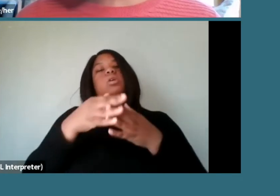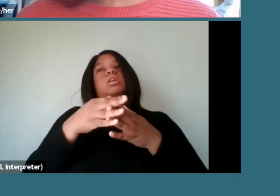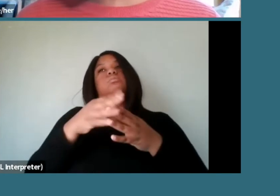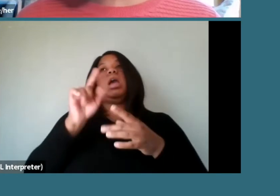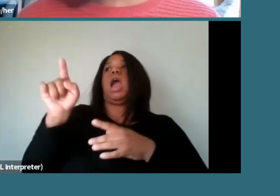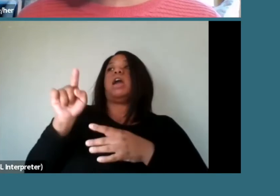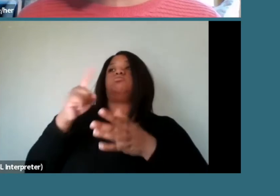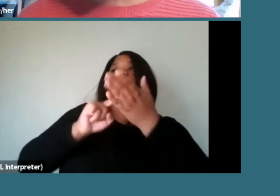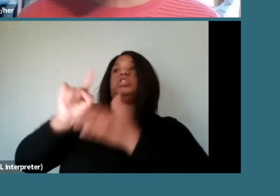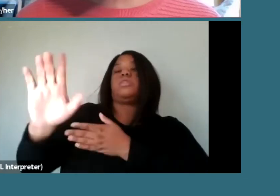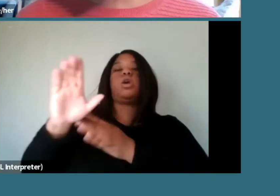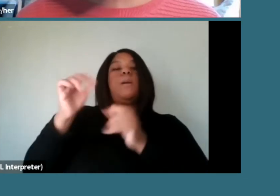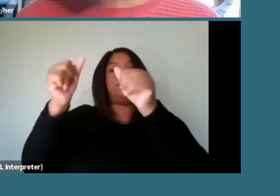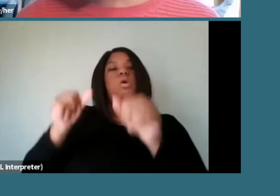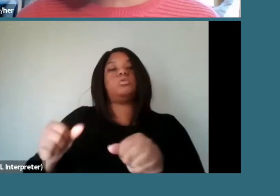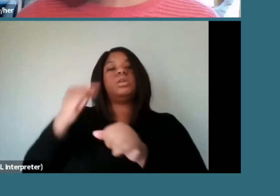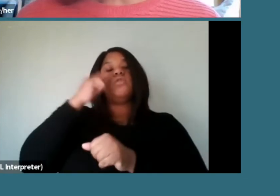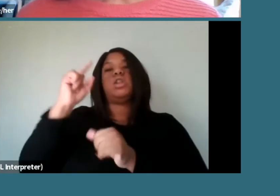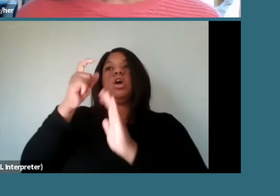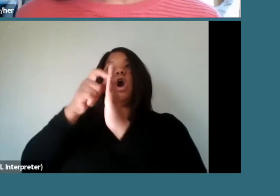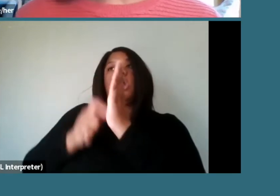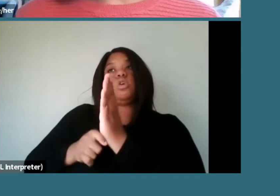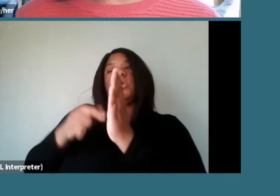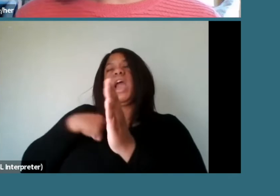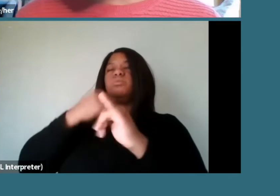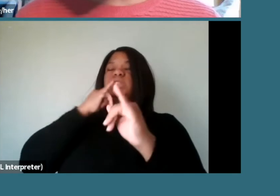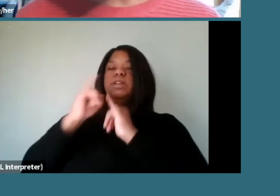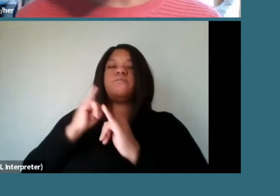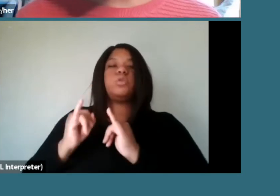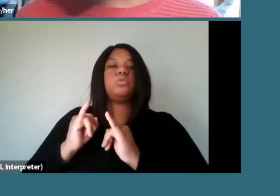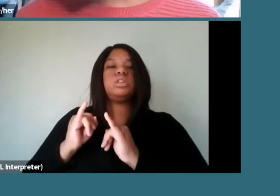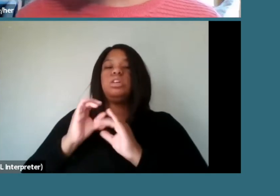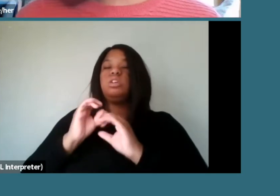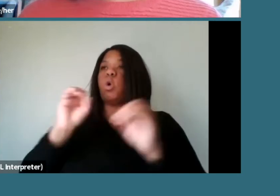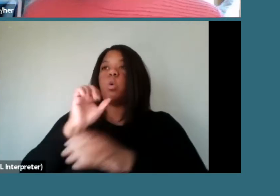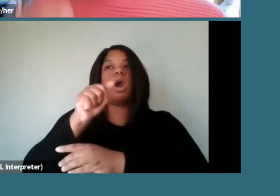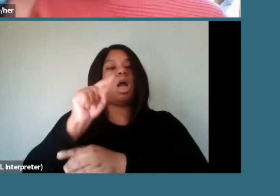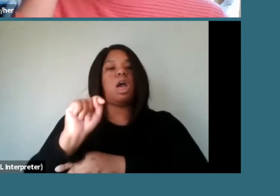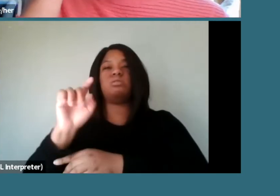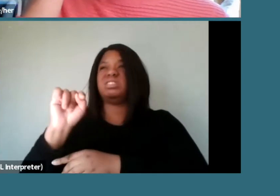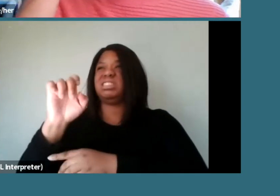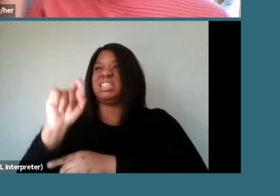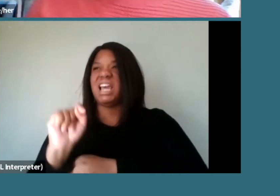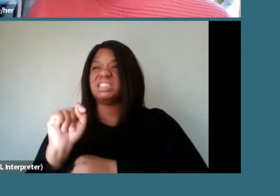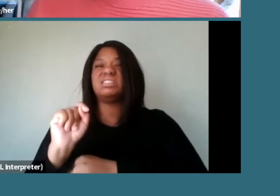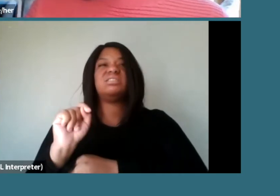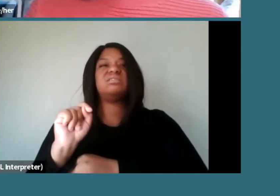the article that I was interviewed in and there was no alt text. And then there was just about like four or